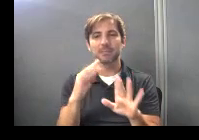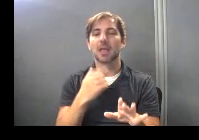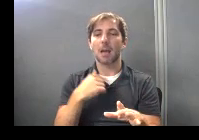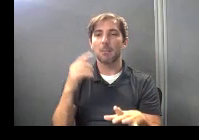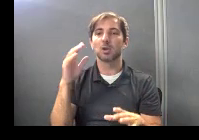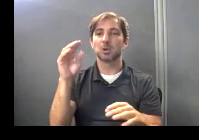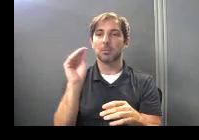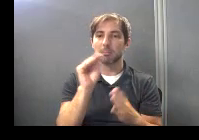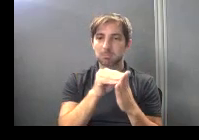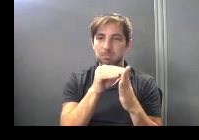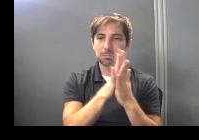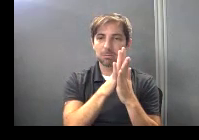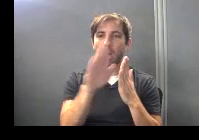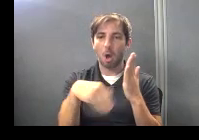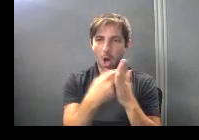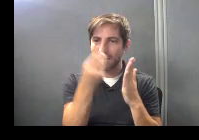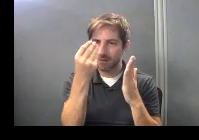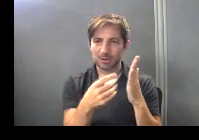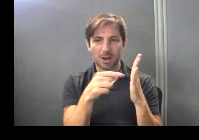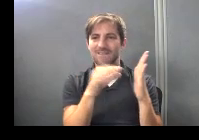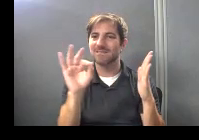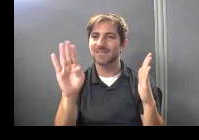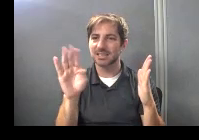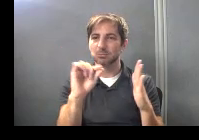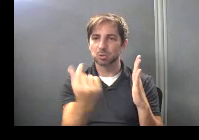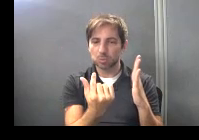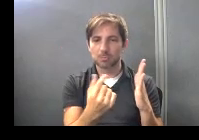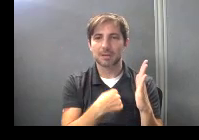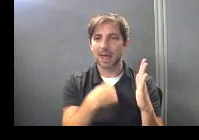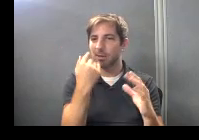FACEBOOK GROUP, AND THEN I'LL E-MAIL YOU EVERYTHING ALSO, EVERYONE.